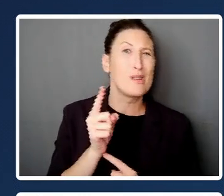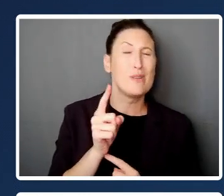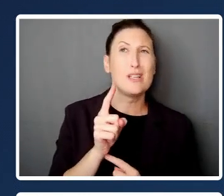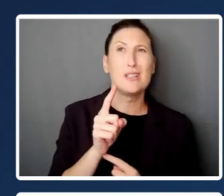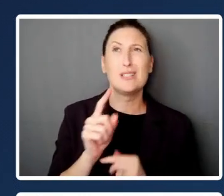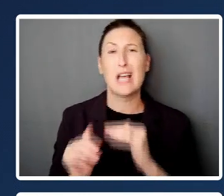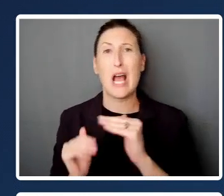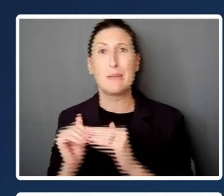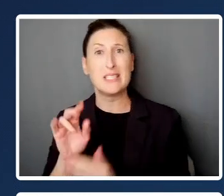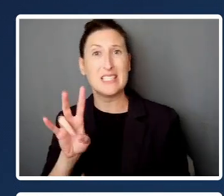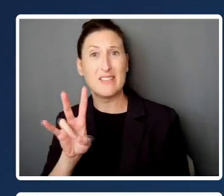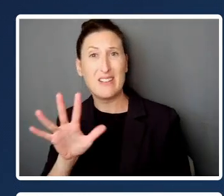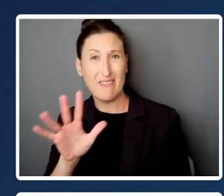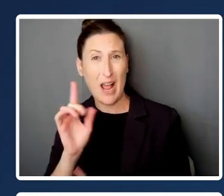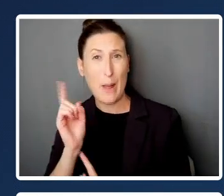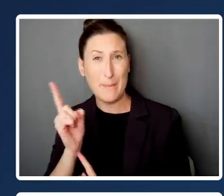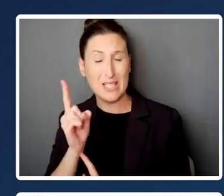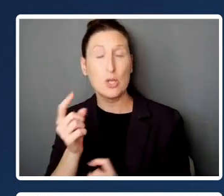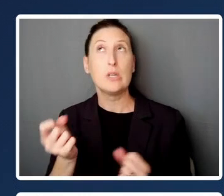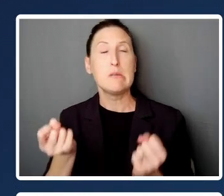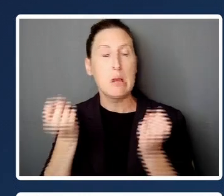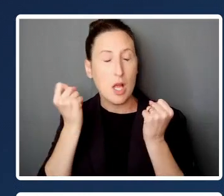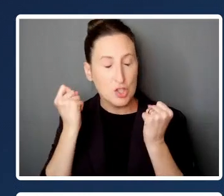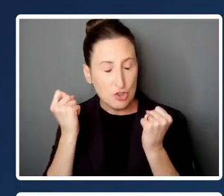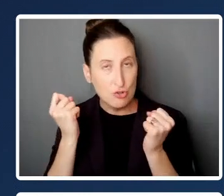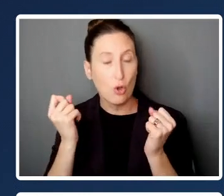So, this is a ton of content. And as a reminder, the video that's